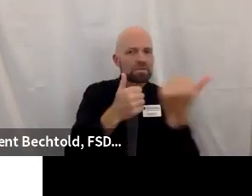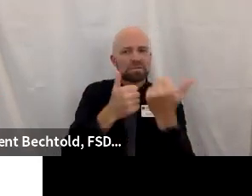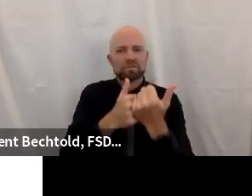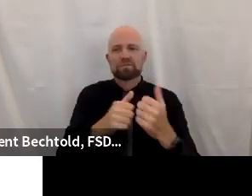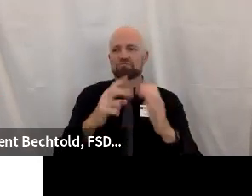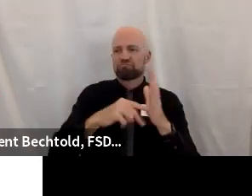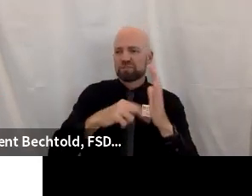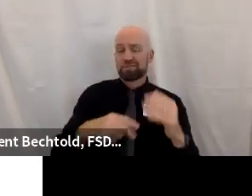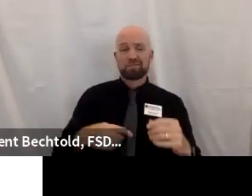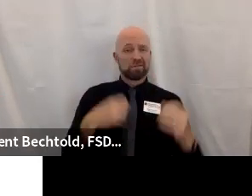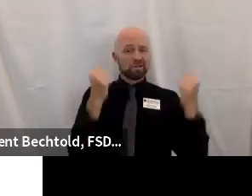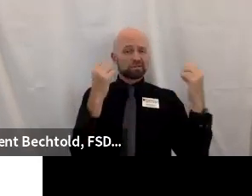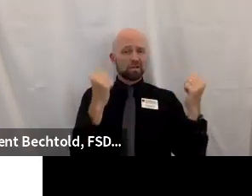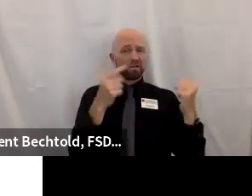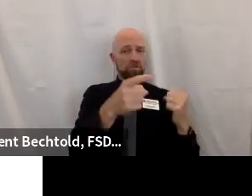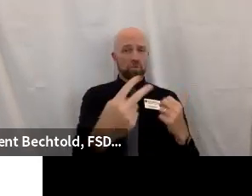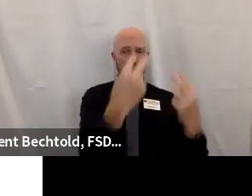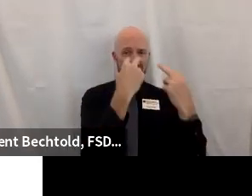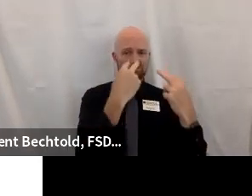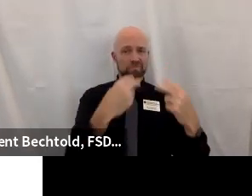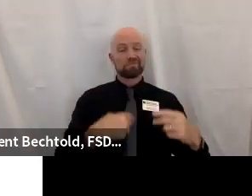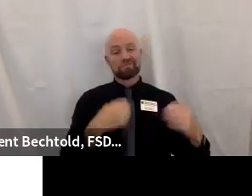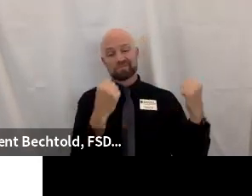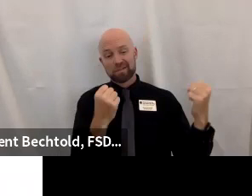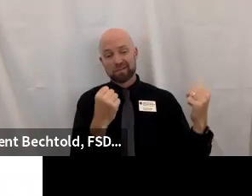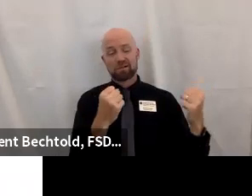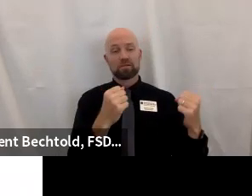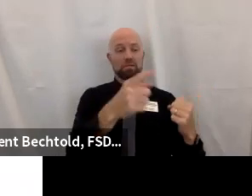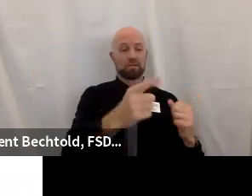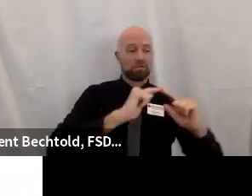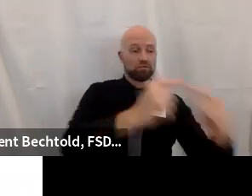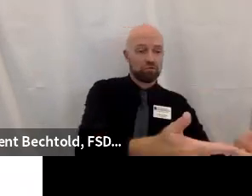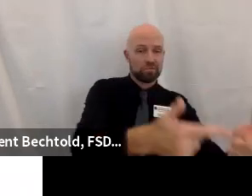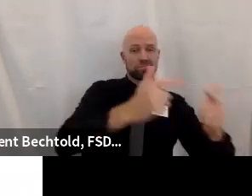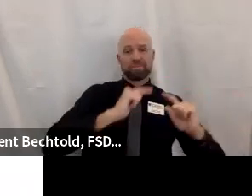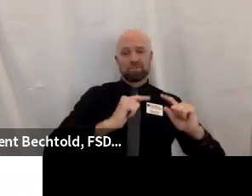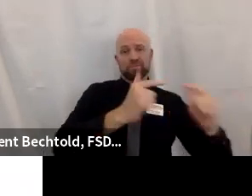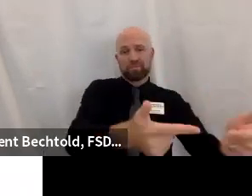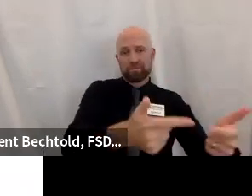audio and video assistance with reading, I'm signing. You're watching me.